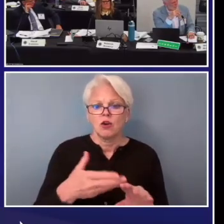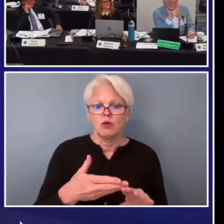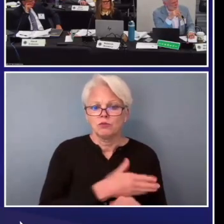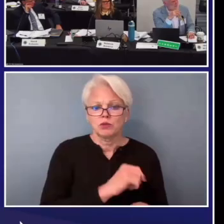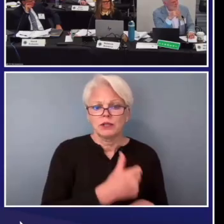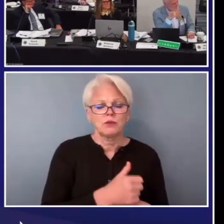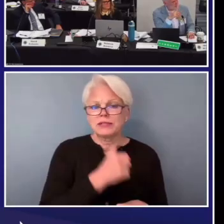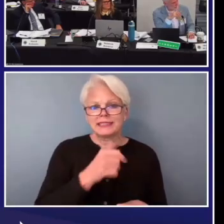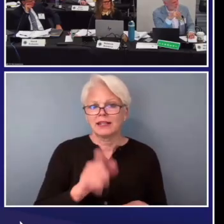separately in the state.